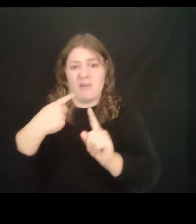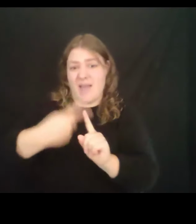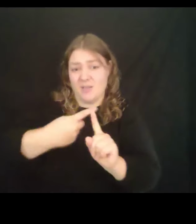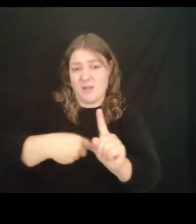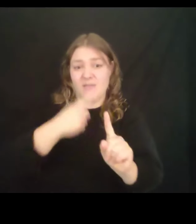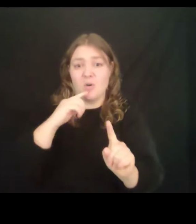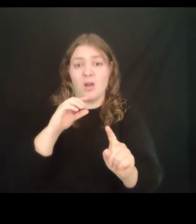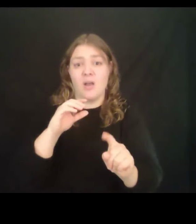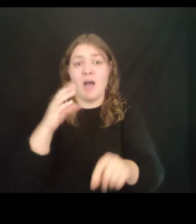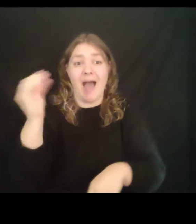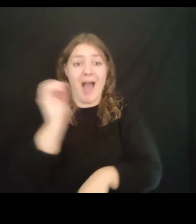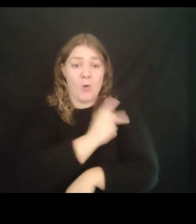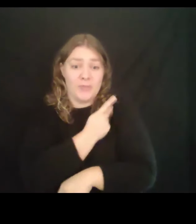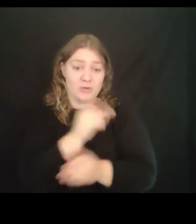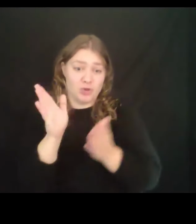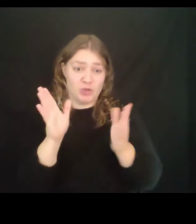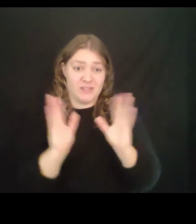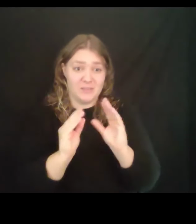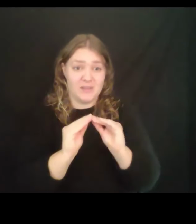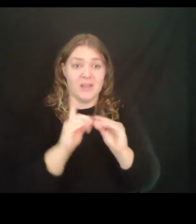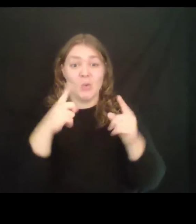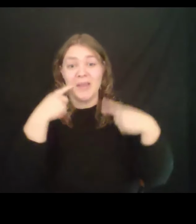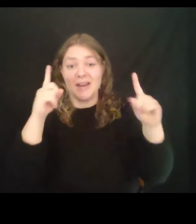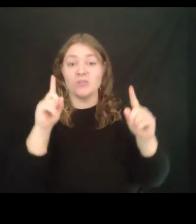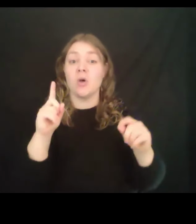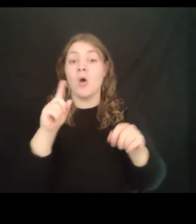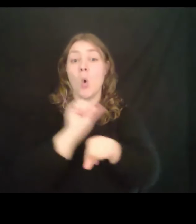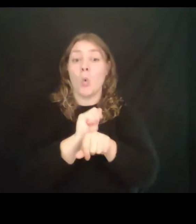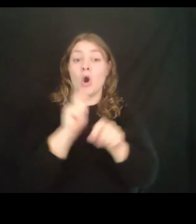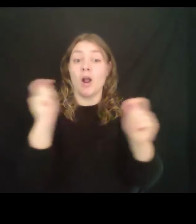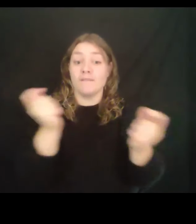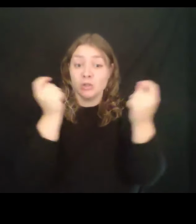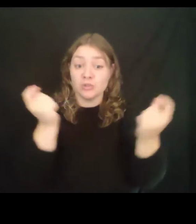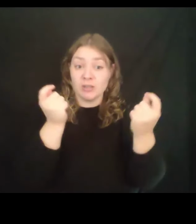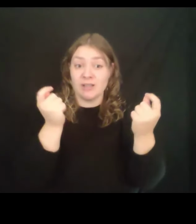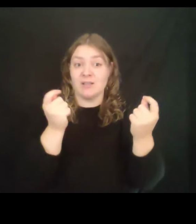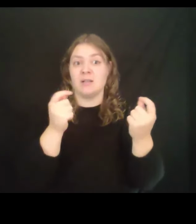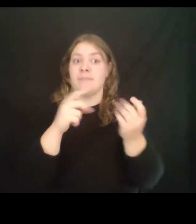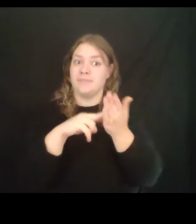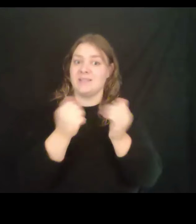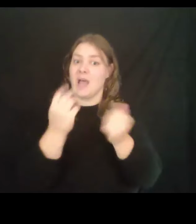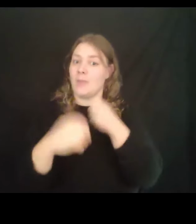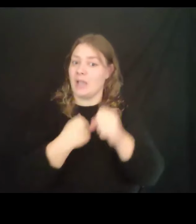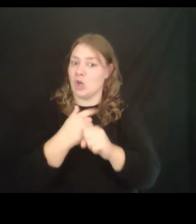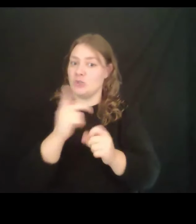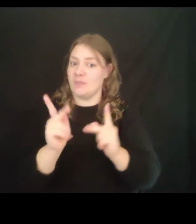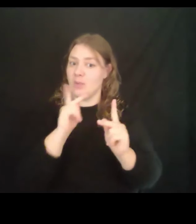we we announce our work adversaries um in terms of how long people have been with us and it's such um